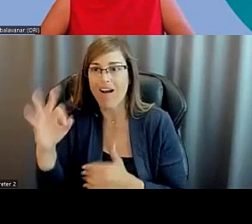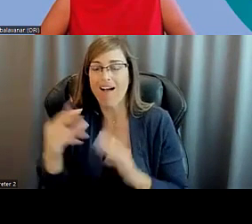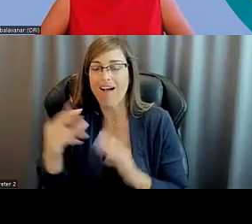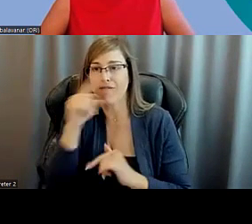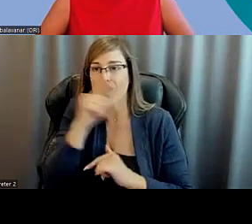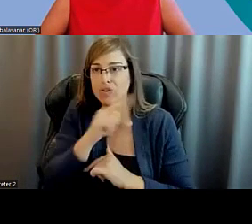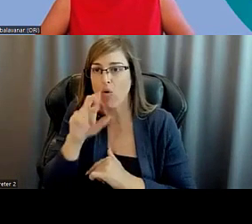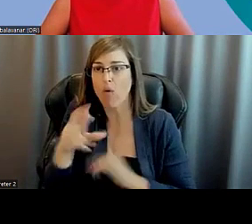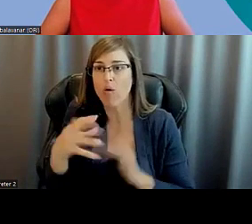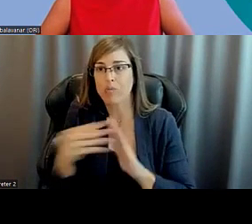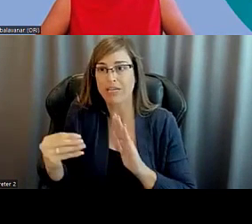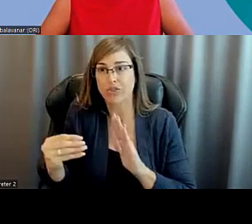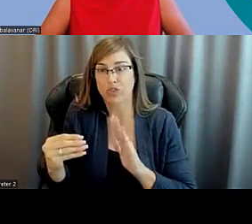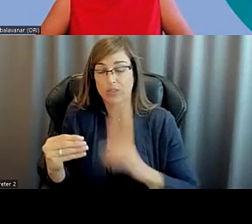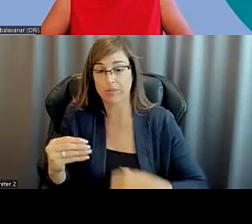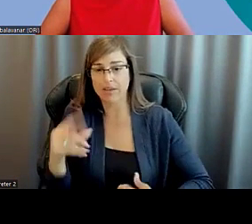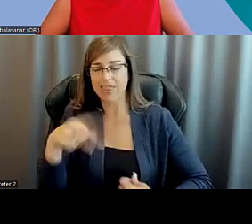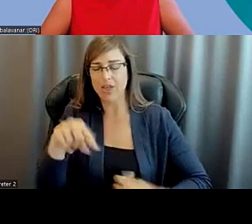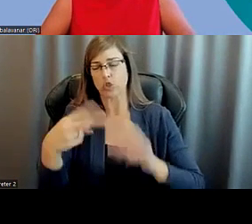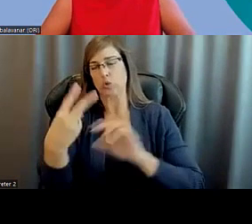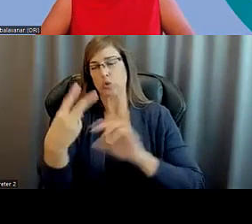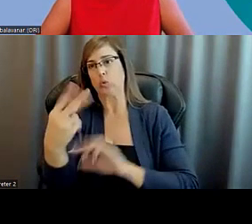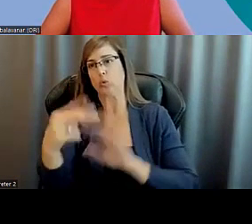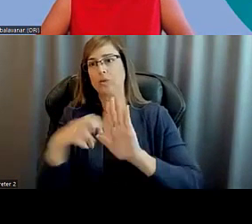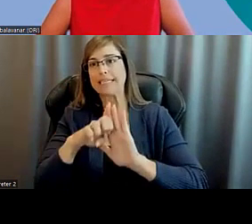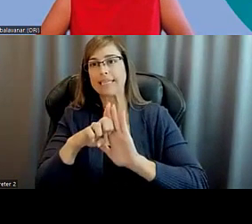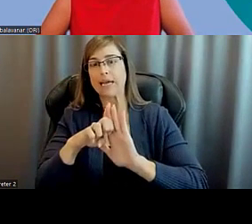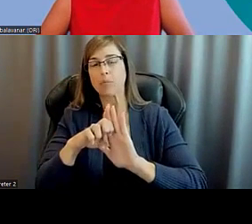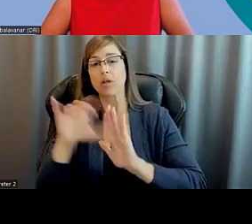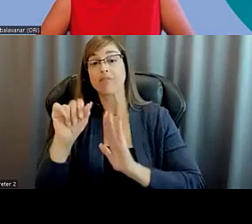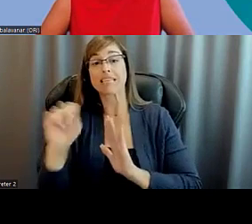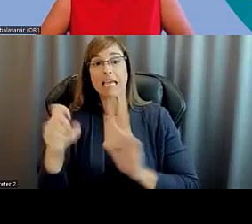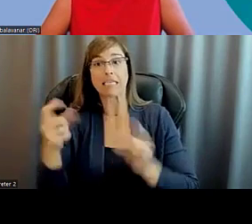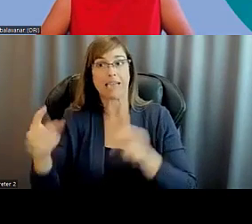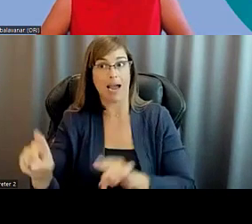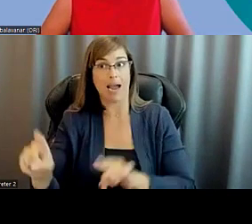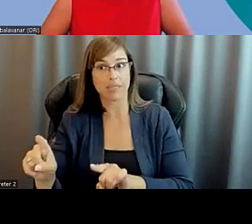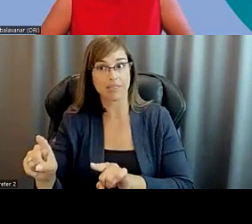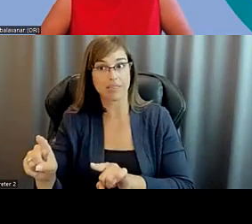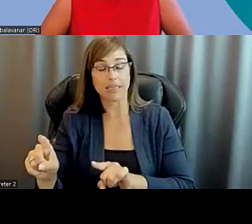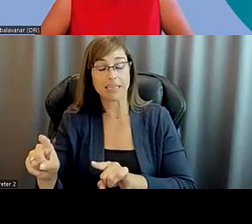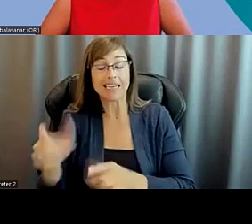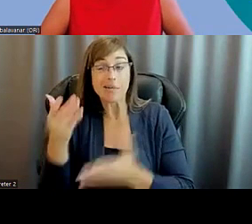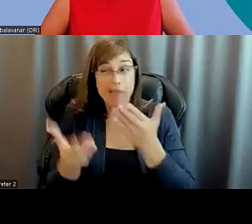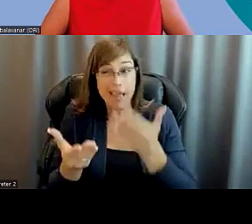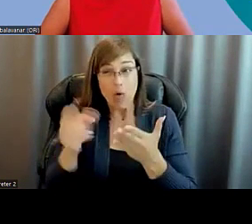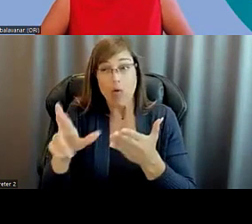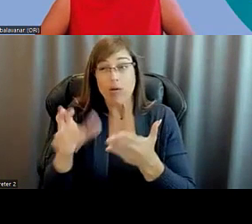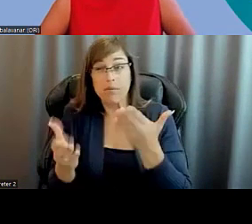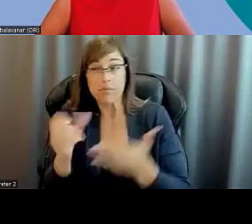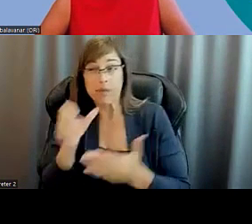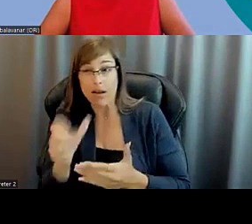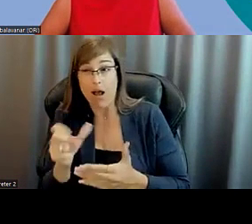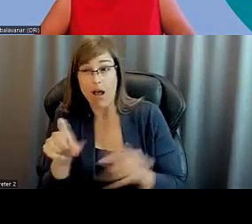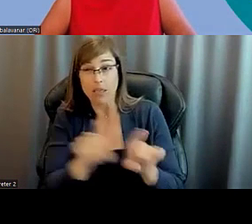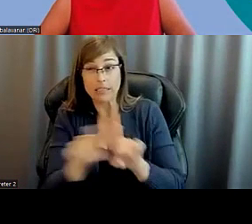so these are just two examples of the cases that happened, but it may or may not be the same for some other cases